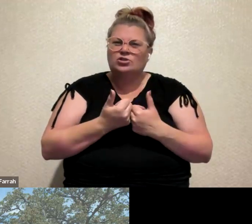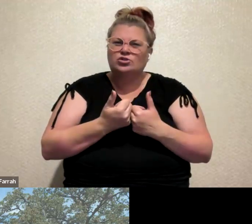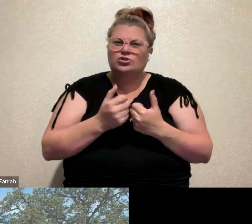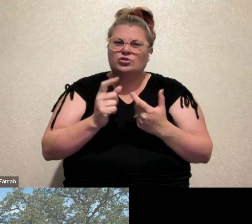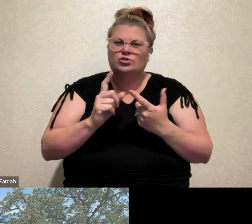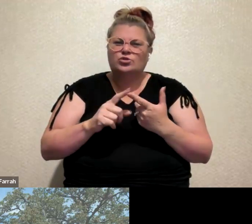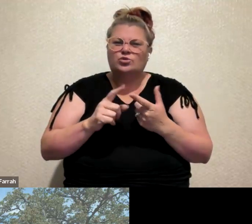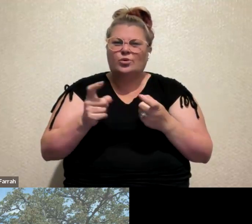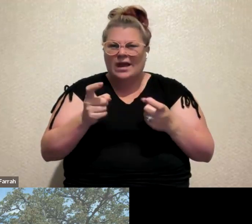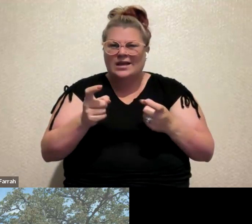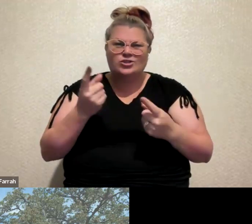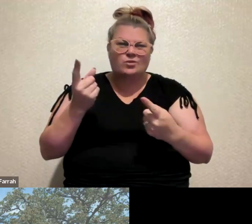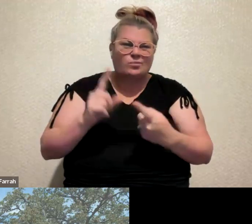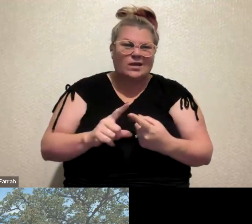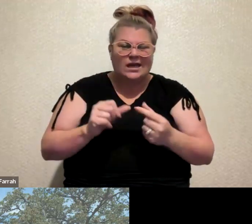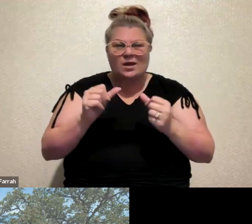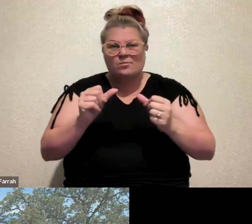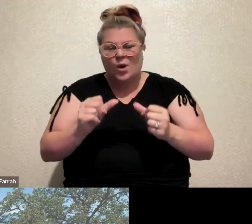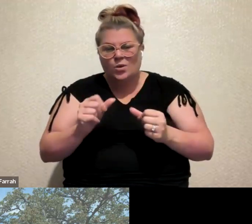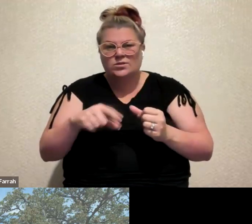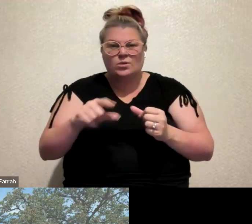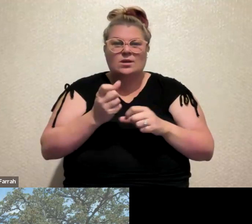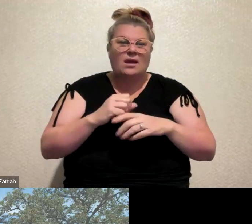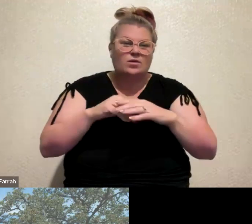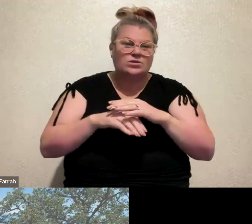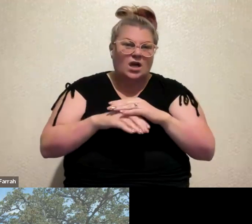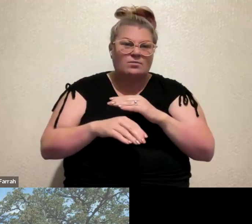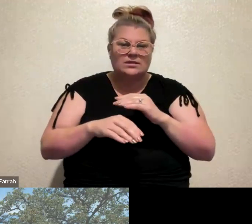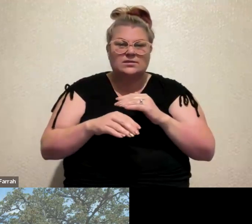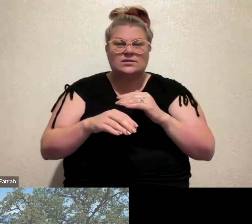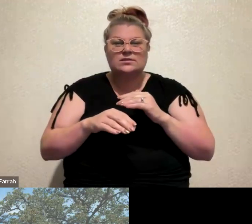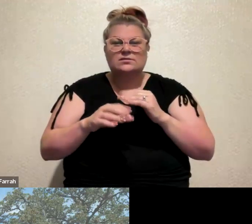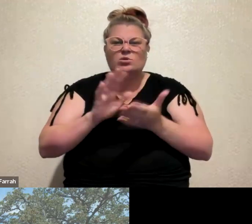remediate and post those, and make those documents accessible, and any attachments that would be,